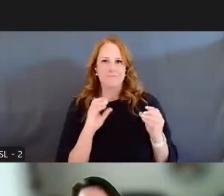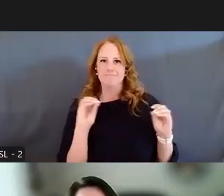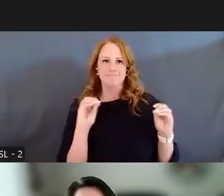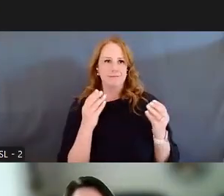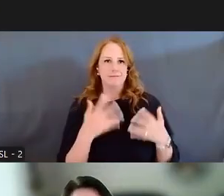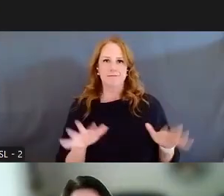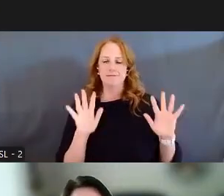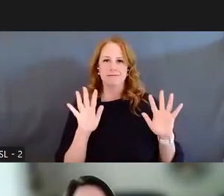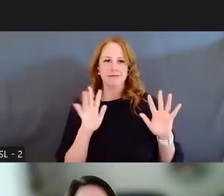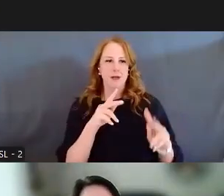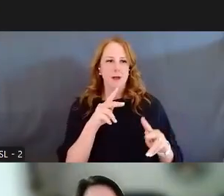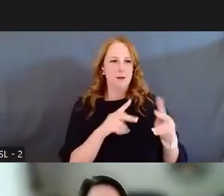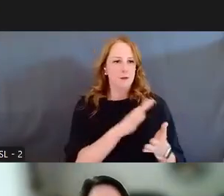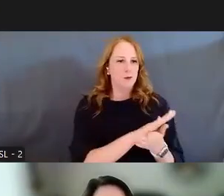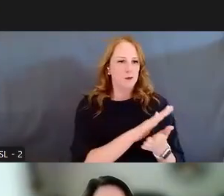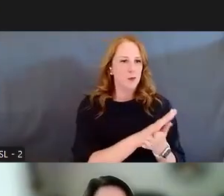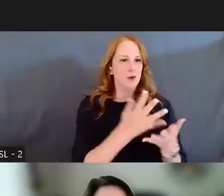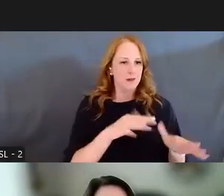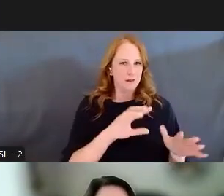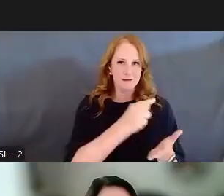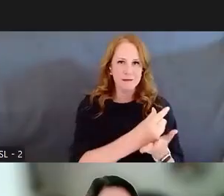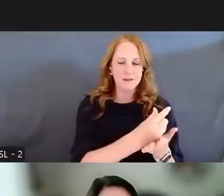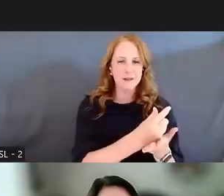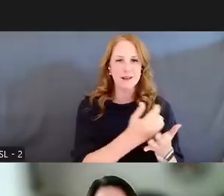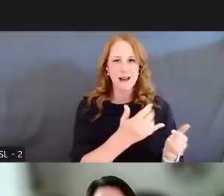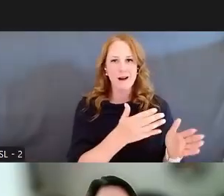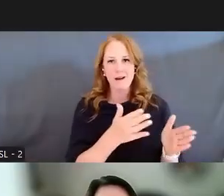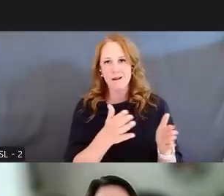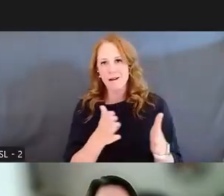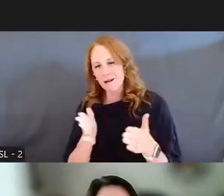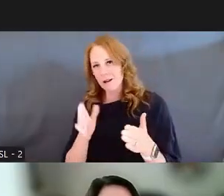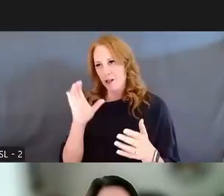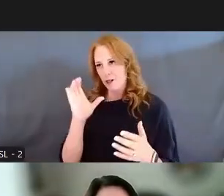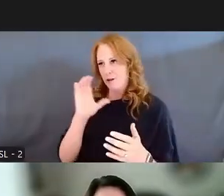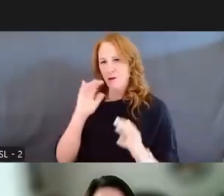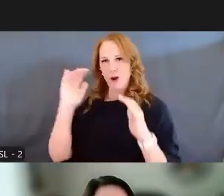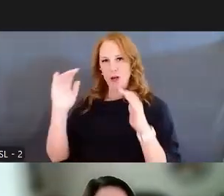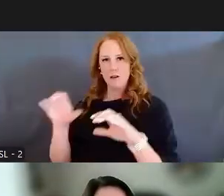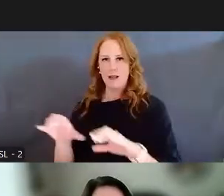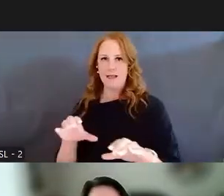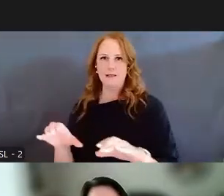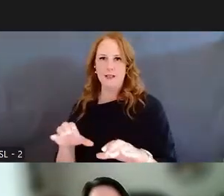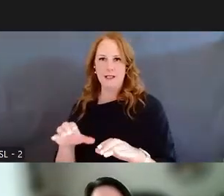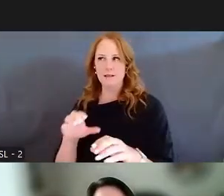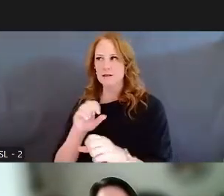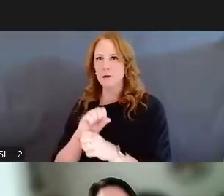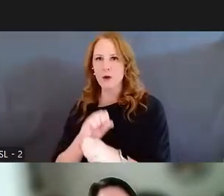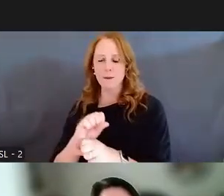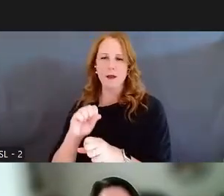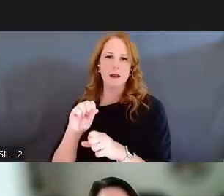from the school system and looking towards adult activities, employment, and that often when the